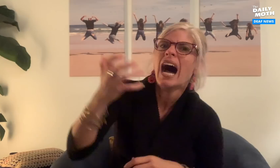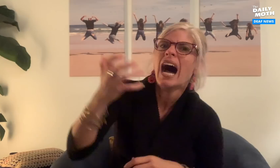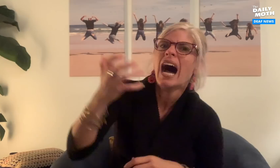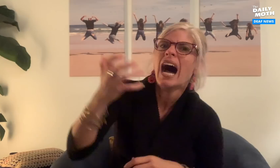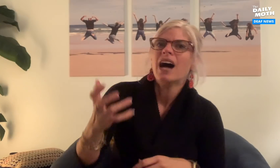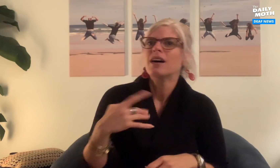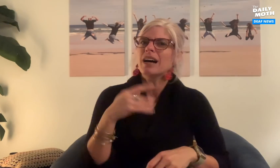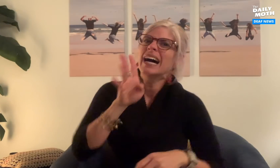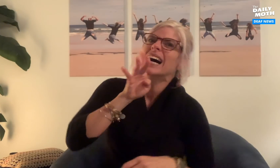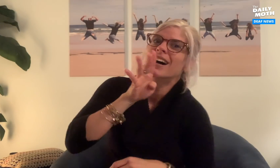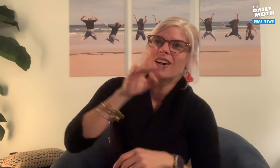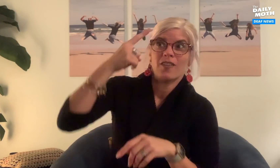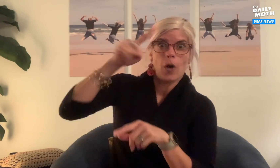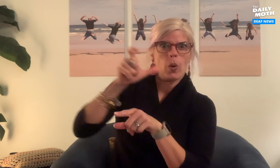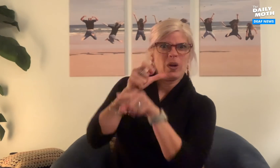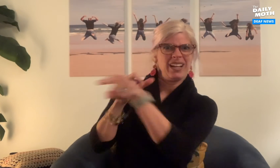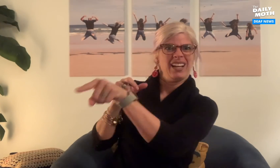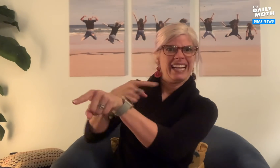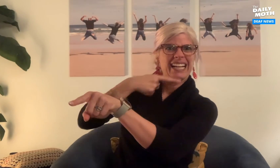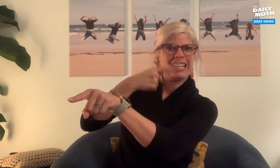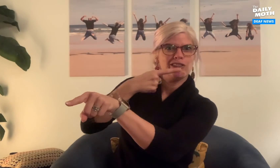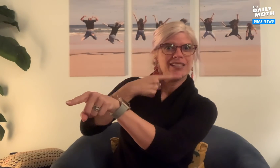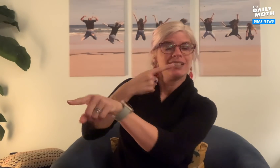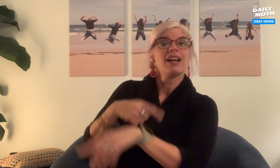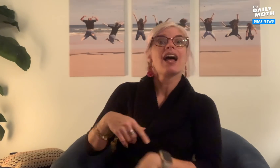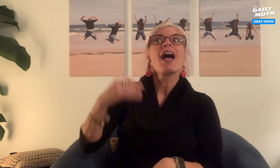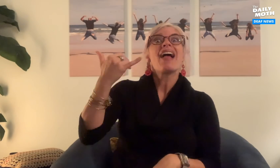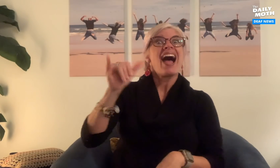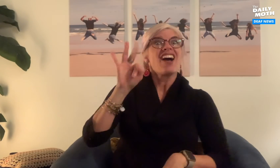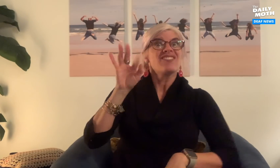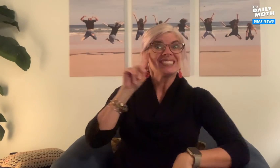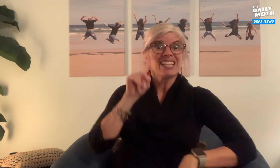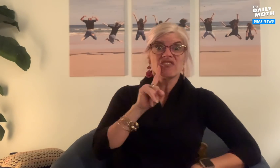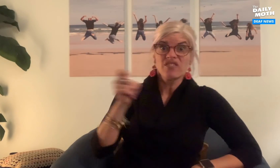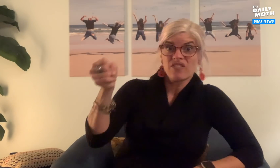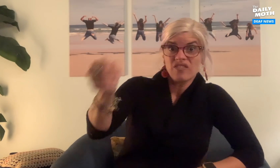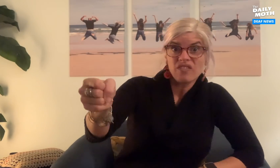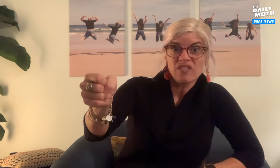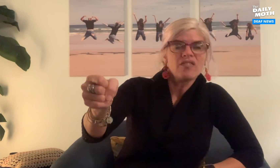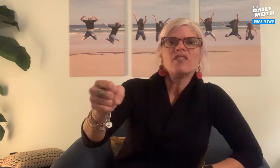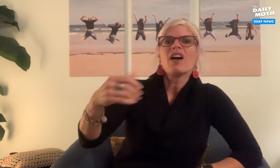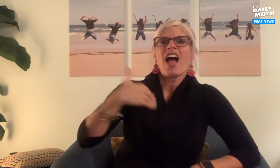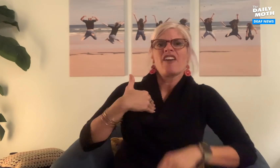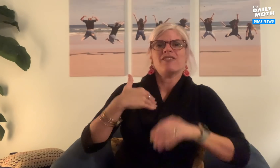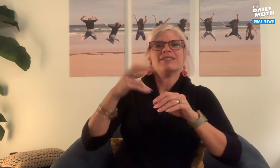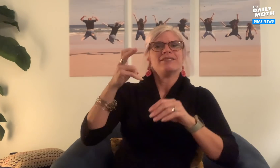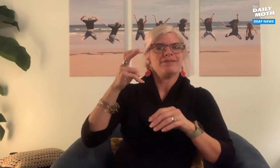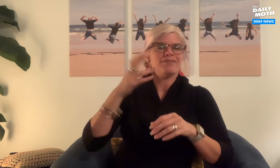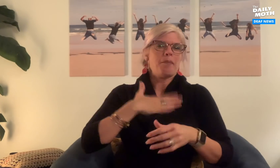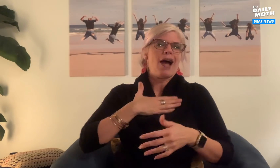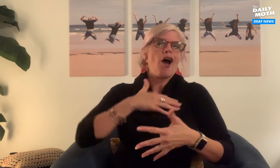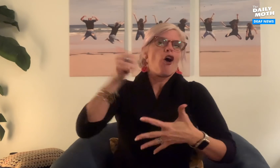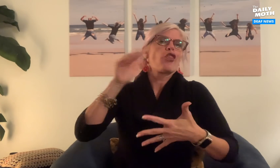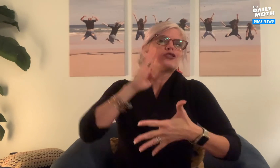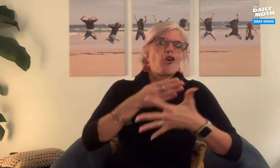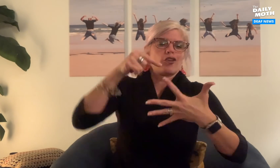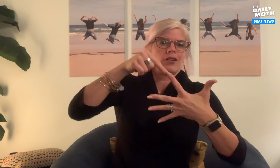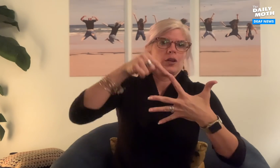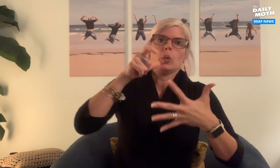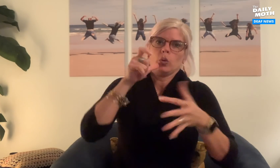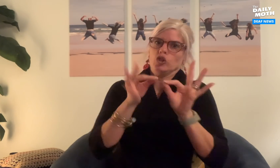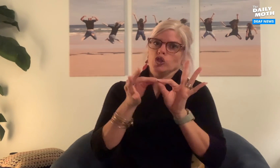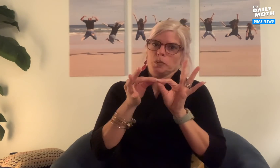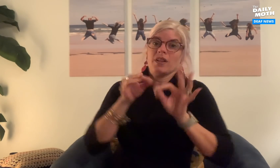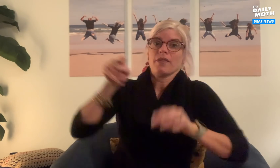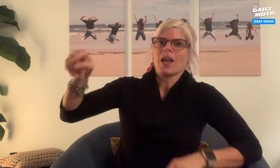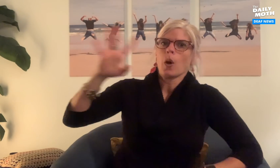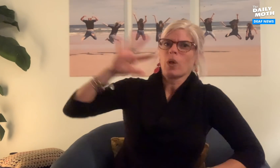Elizabeth Warren said Bloomberg made sexist remarks and